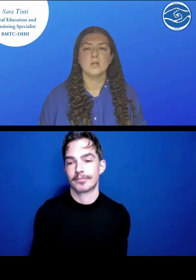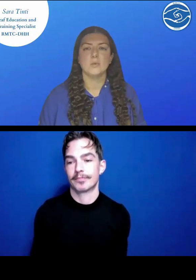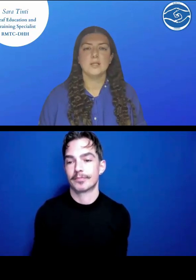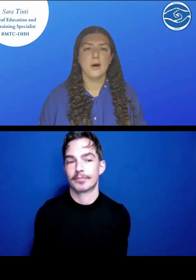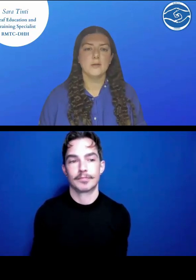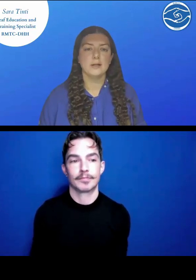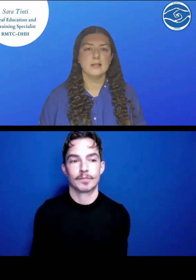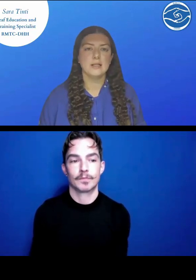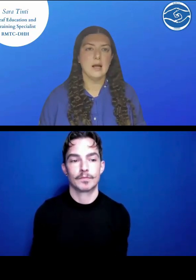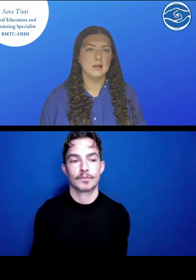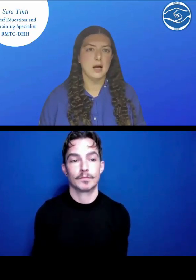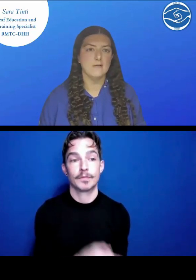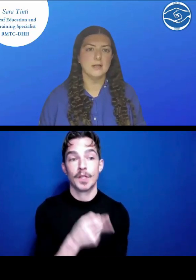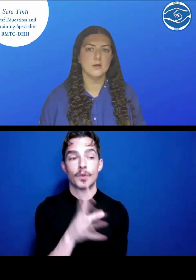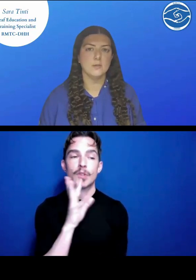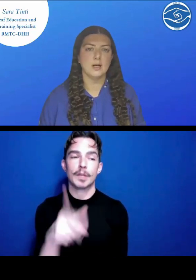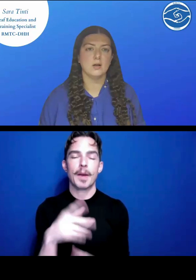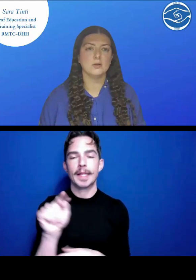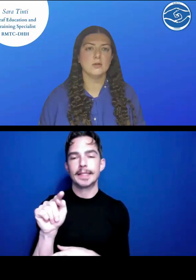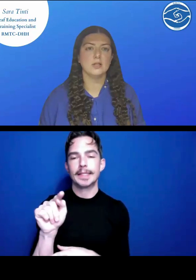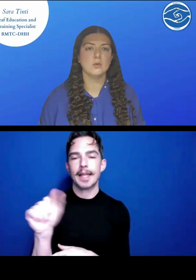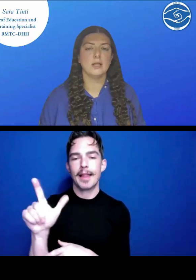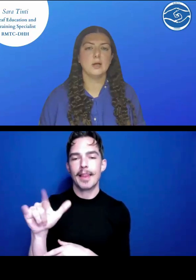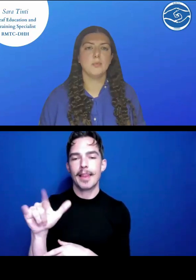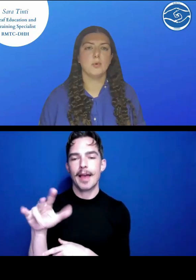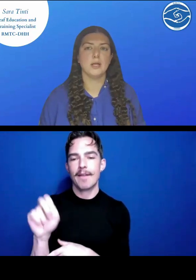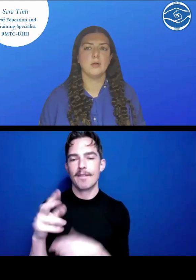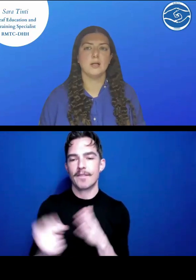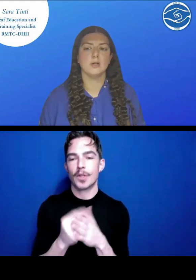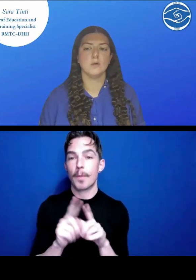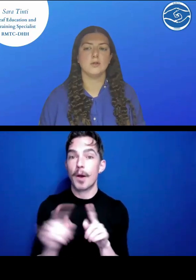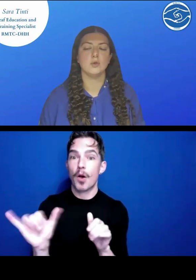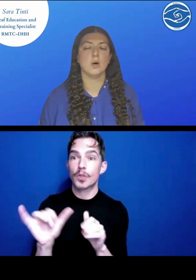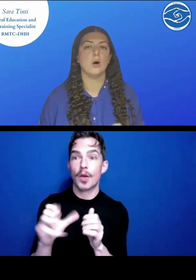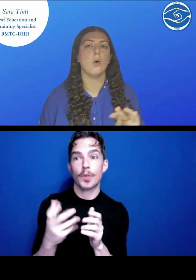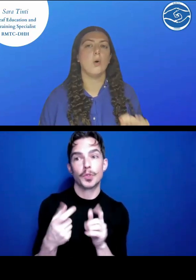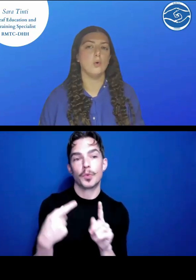And so we talked about the TA-Live! videos, but I also just wanted to point you guys over to our